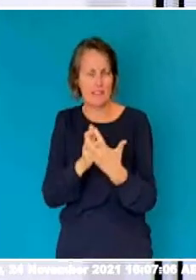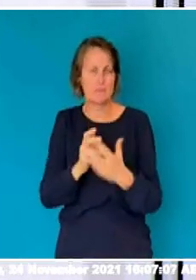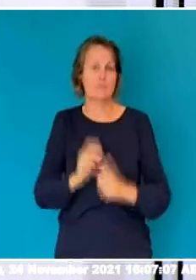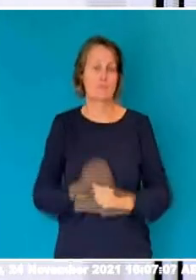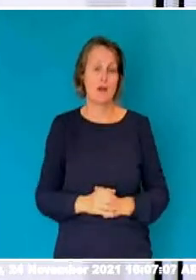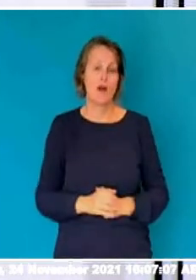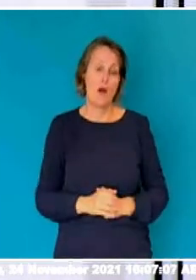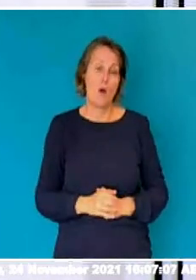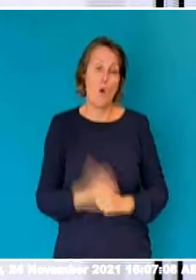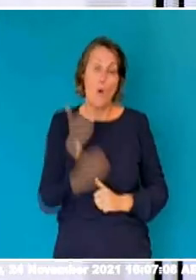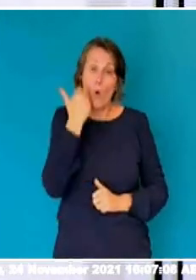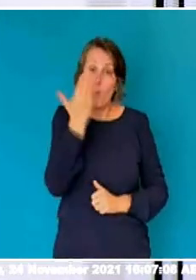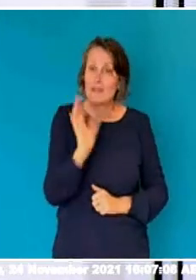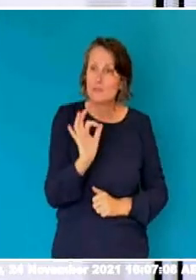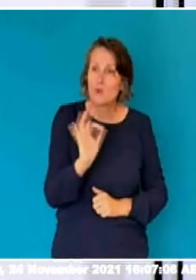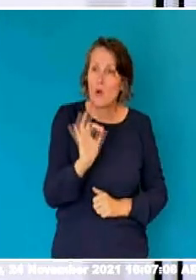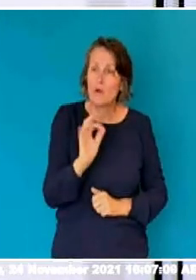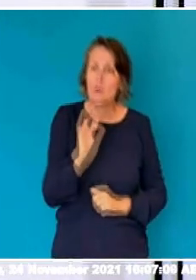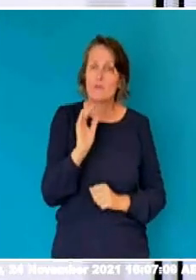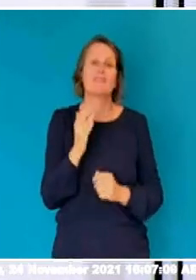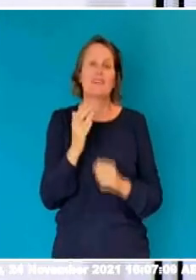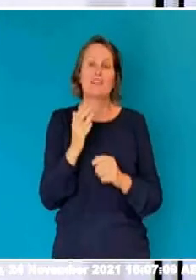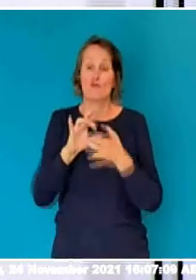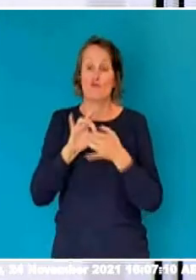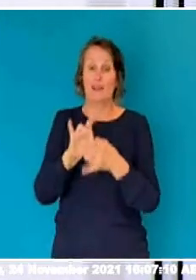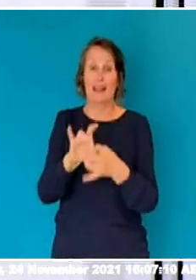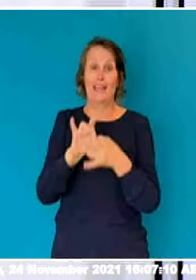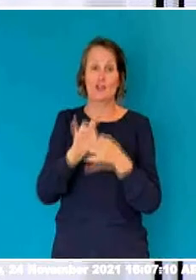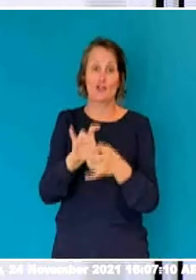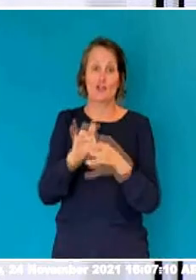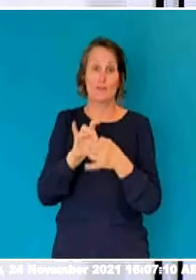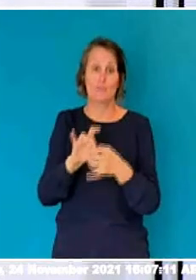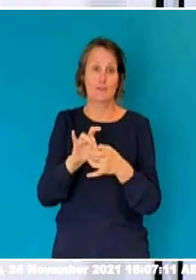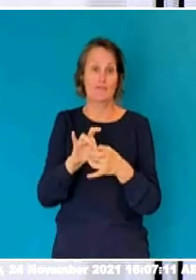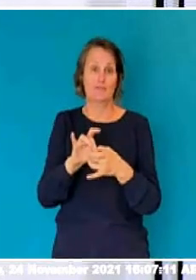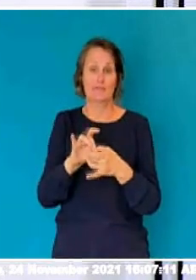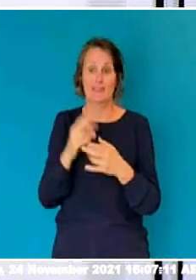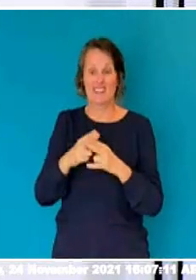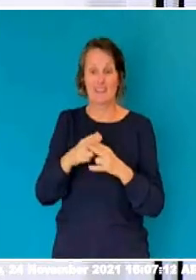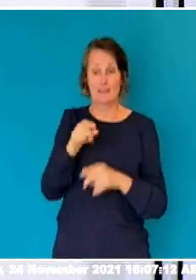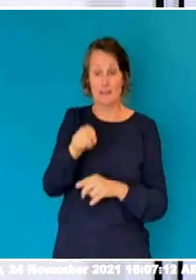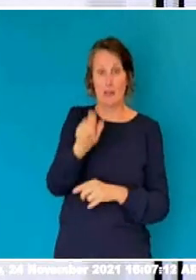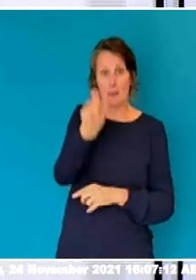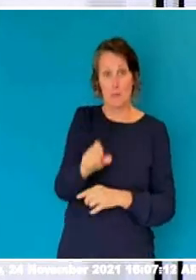The relationship of employees is very much at a local level, so an employee may come in